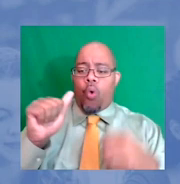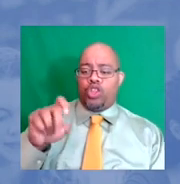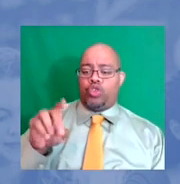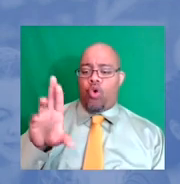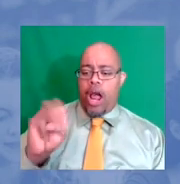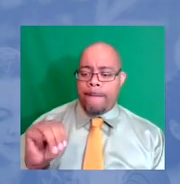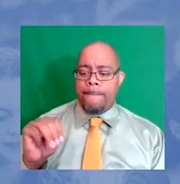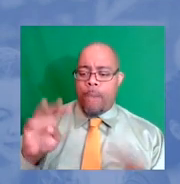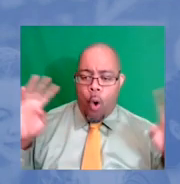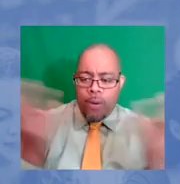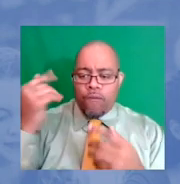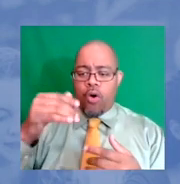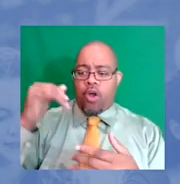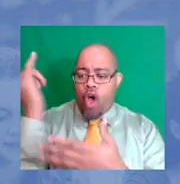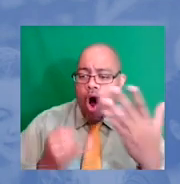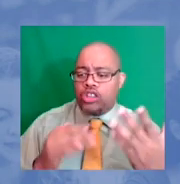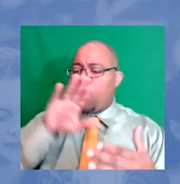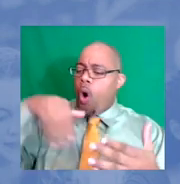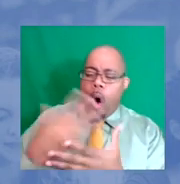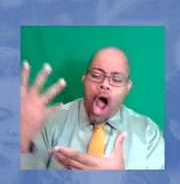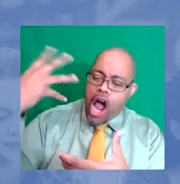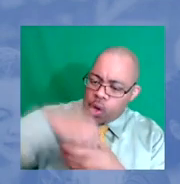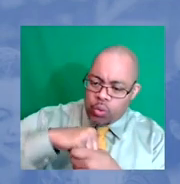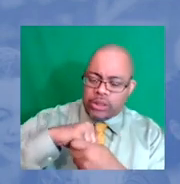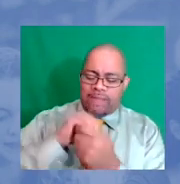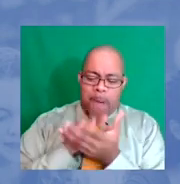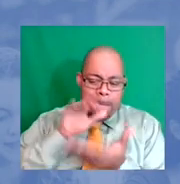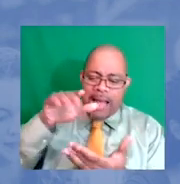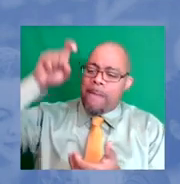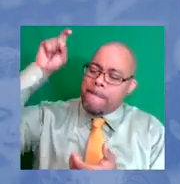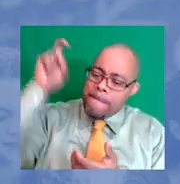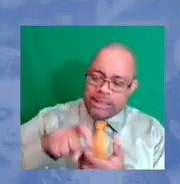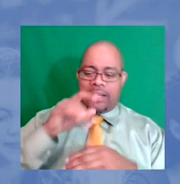IS AN ALL INCLUSIVE PACKAGE THAT MUST BE AVAILABLE EQUITABLY FOR ALL CHILDREN.